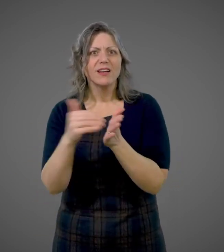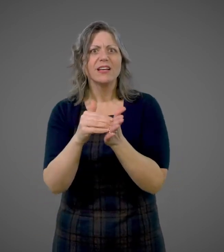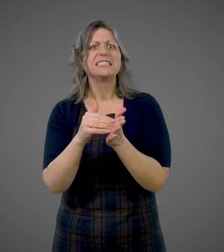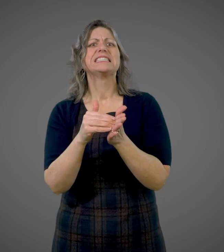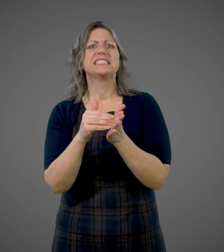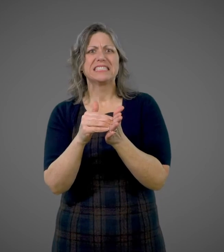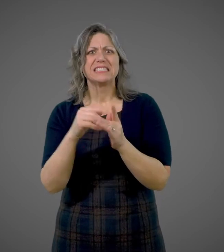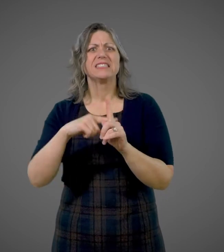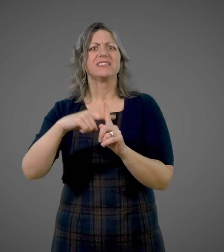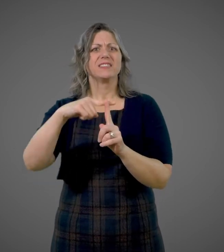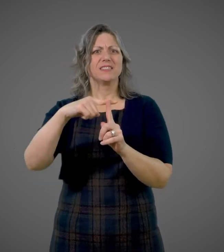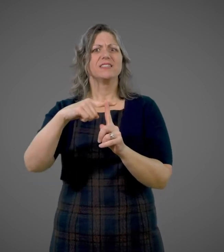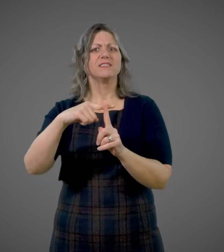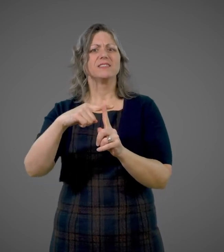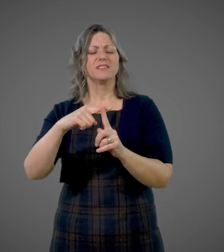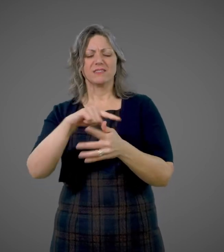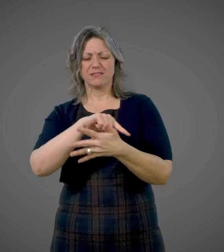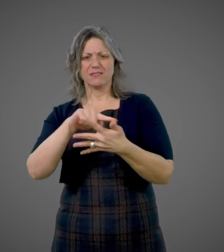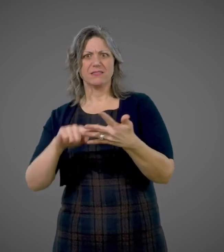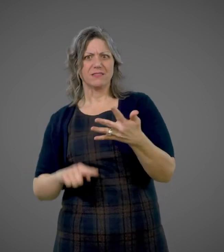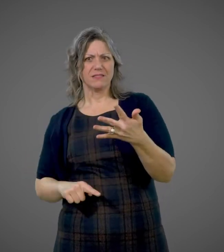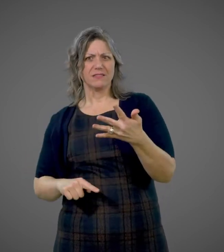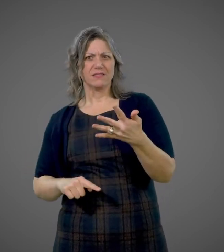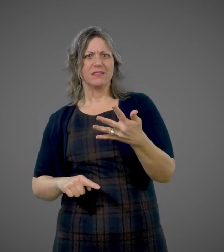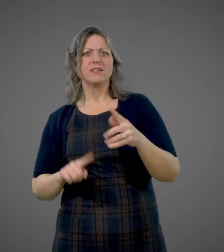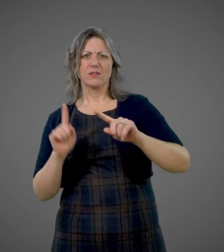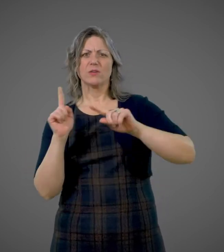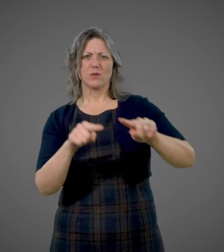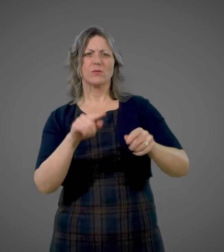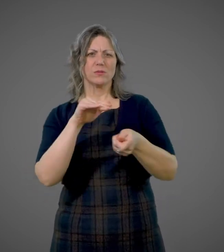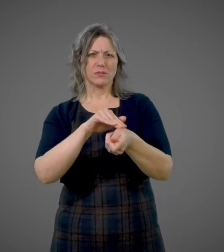If any of these things happen,